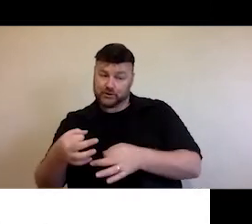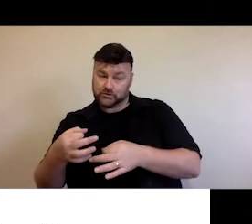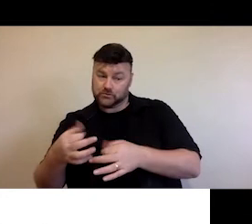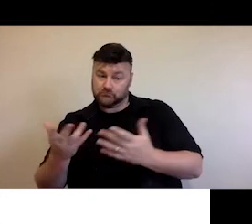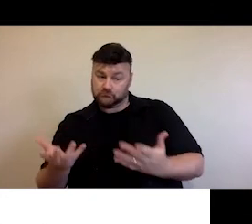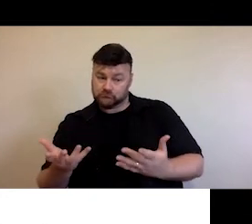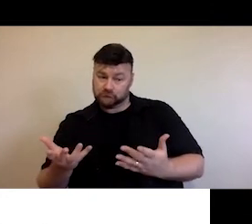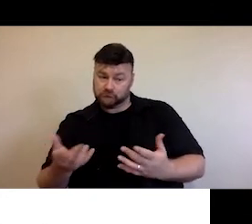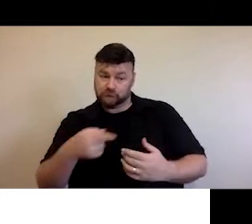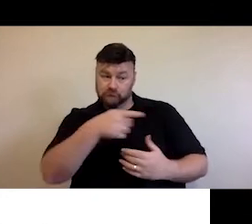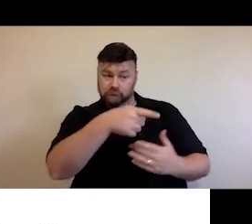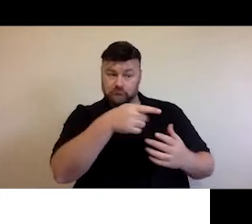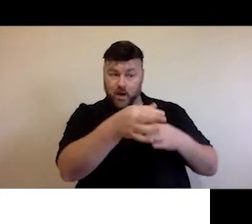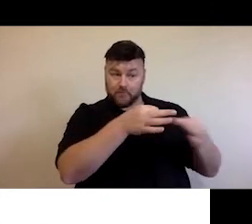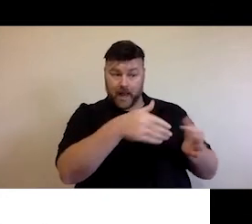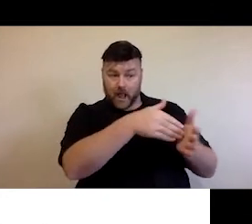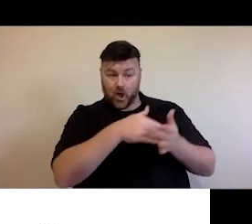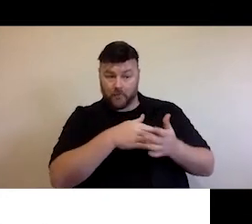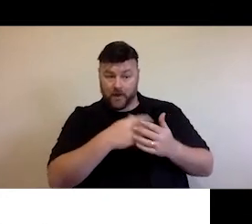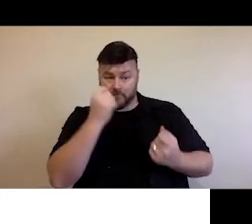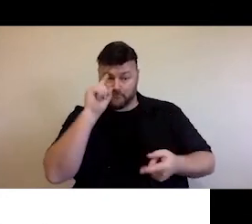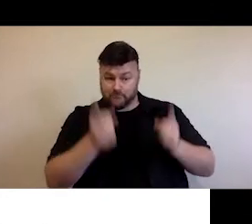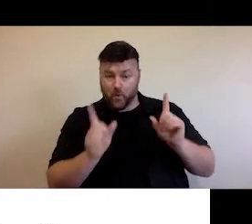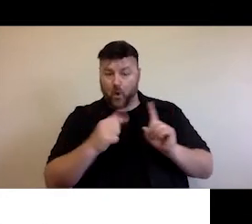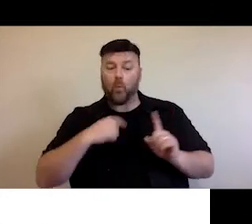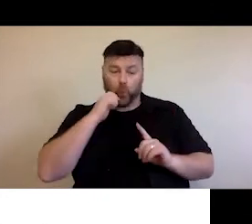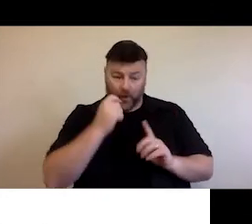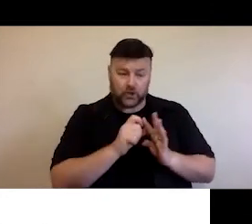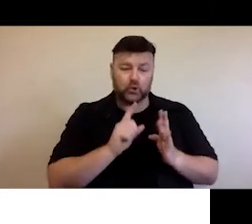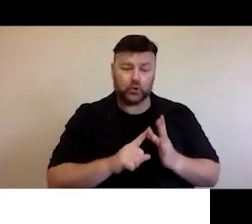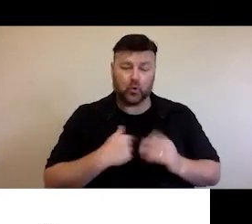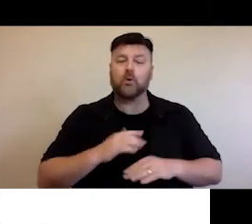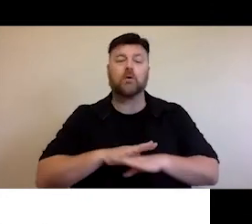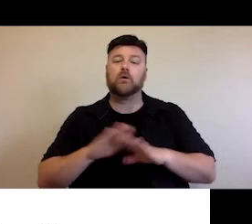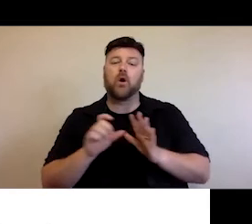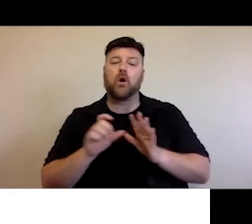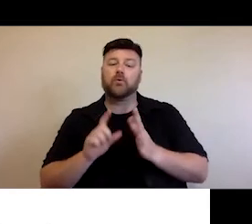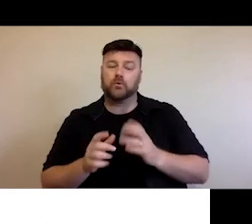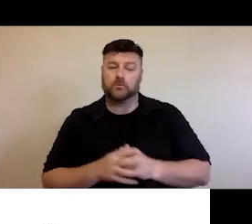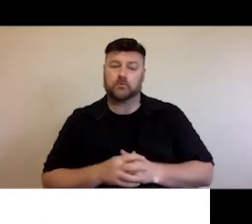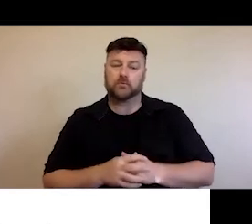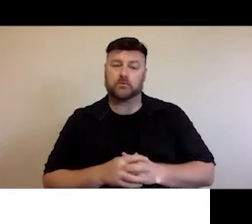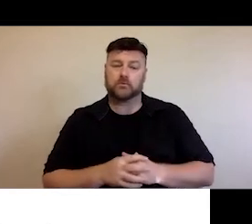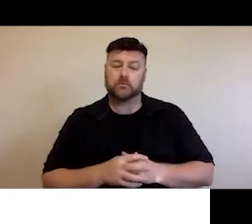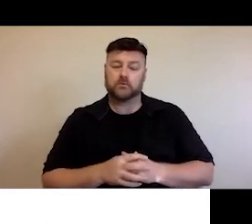us say what we are going to do and not going to do? The second test you put to it - have we forgotten something?